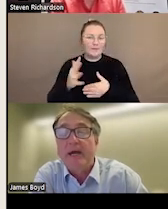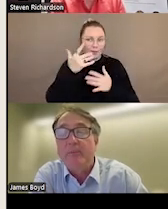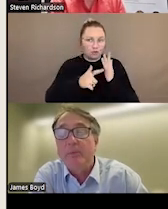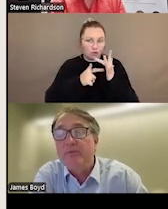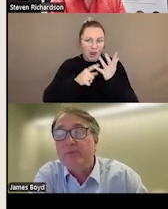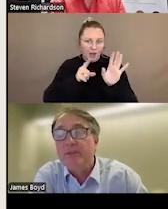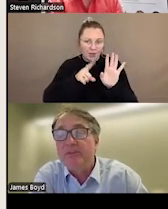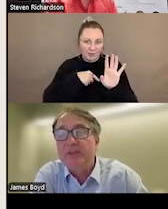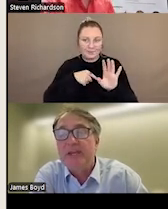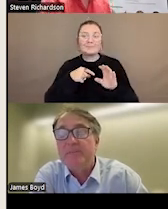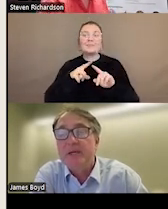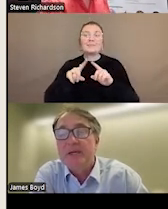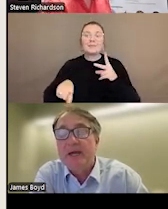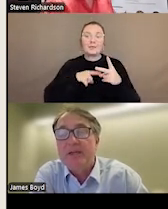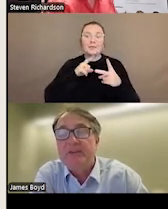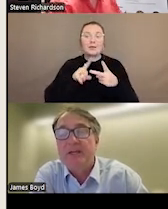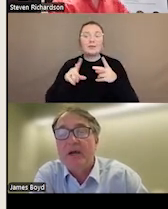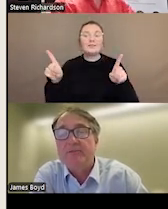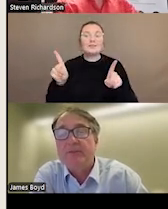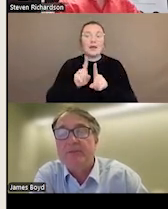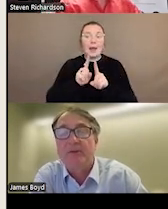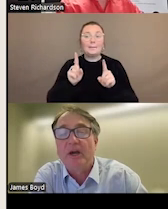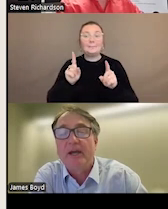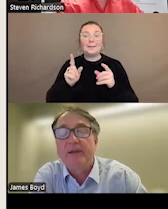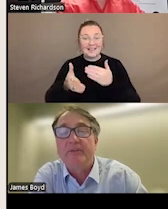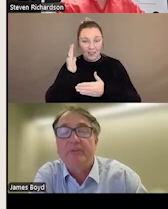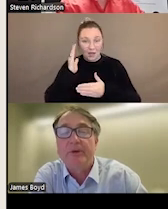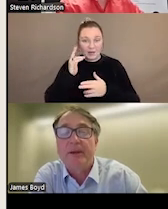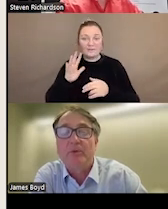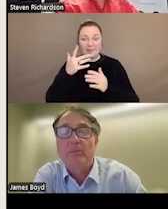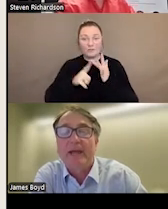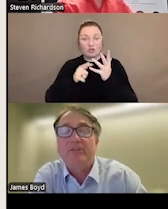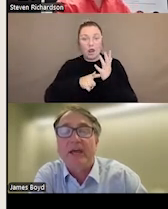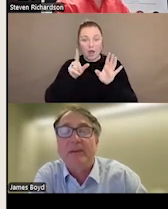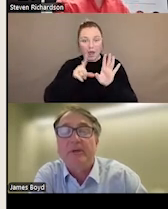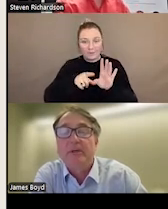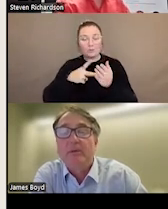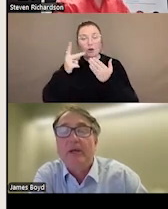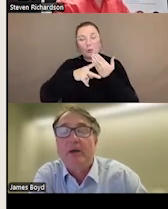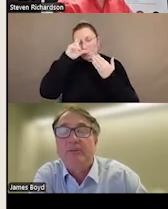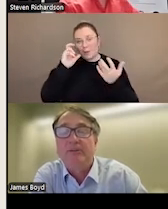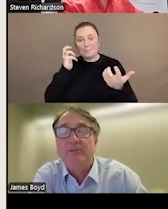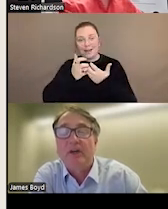And with the same deadline, fifth of July there is a program called MATCH Lab where artists and